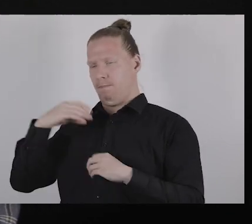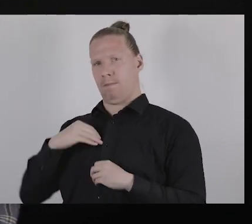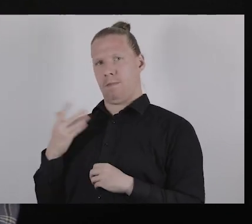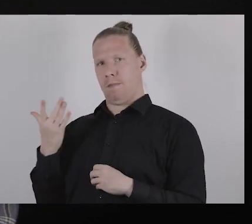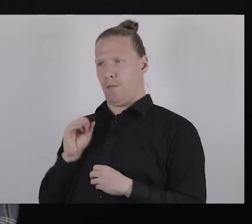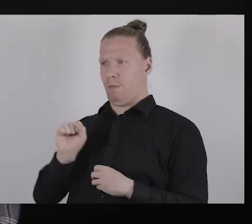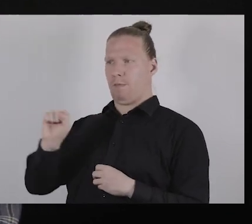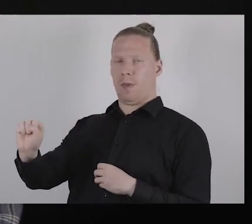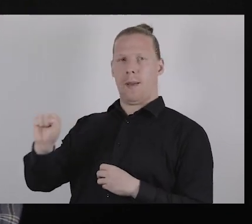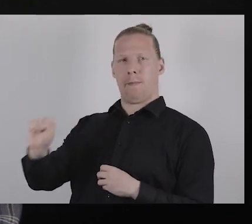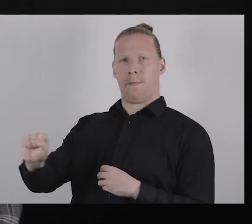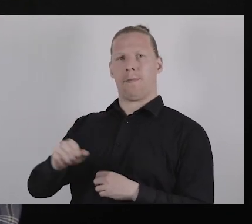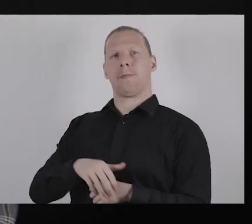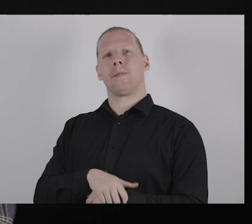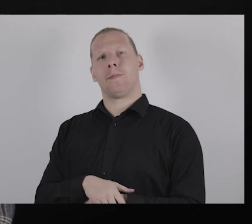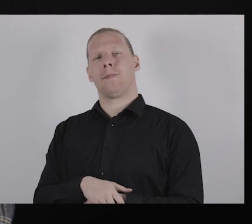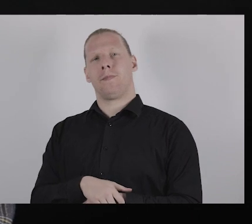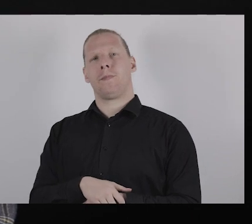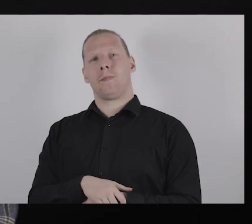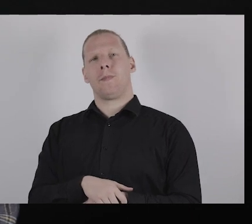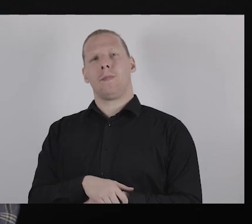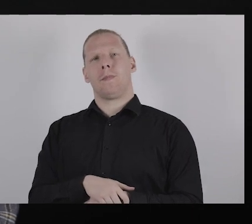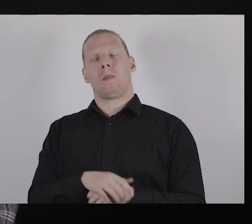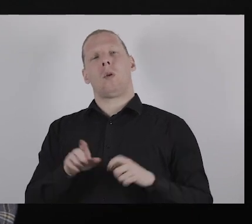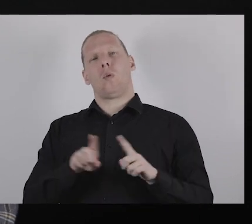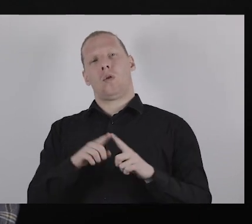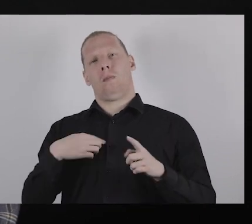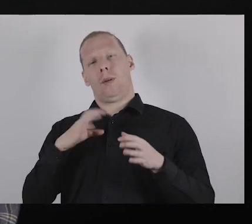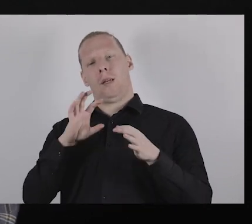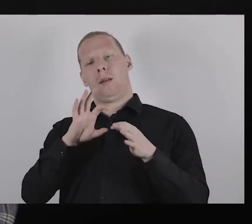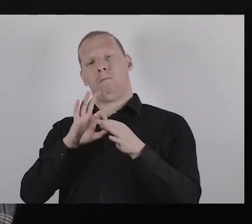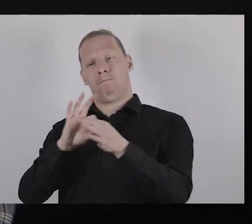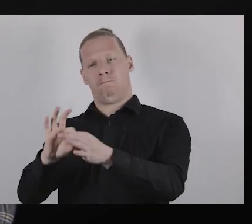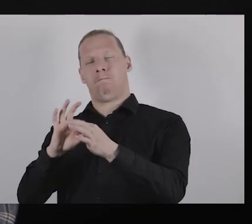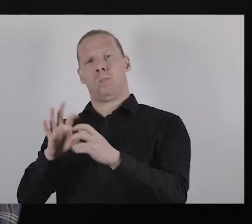and who I learnt so much from... and in the collaborations